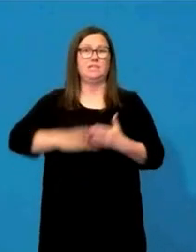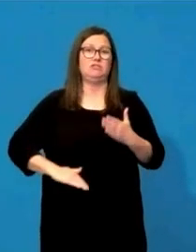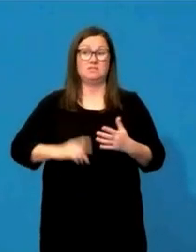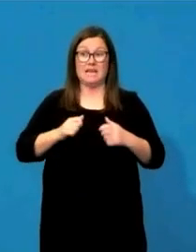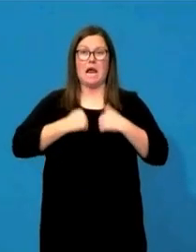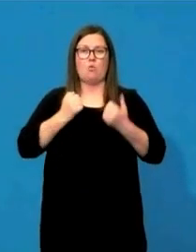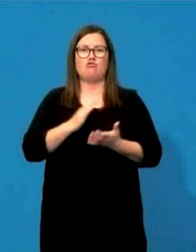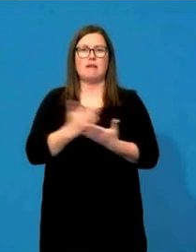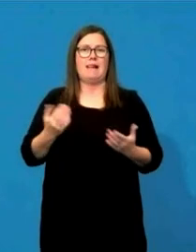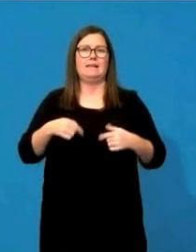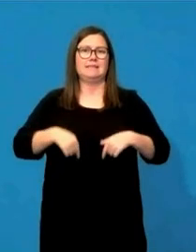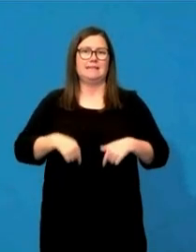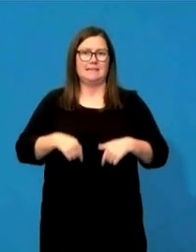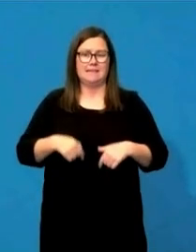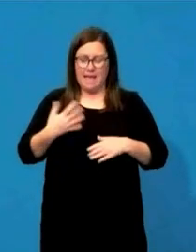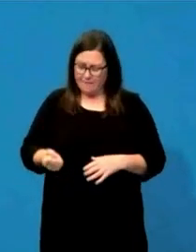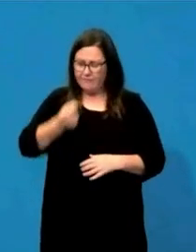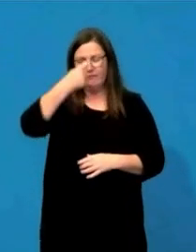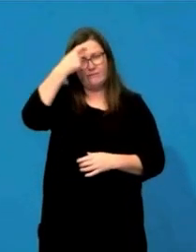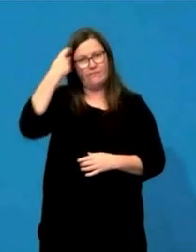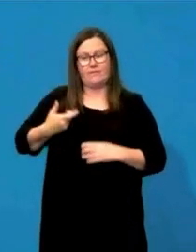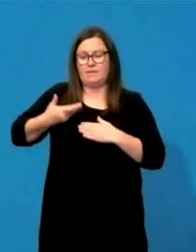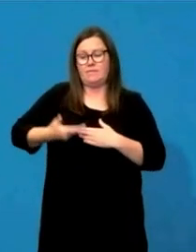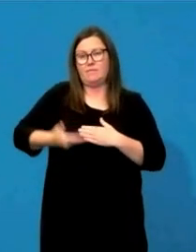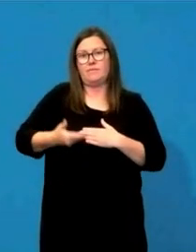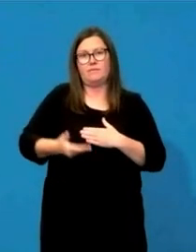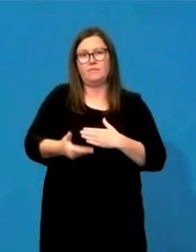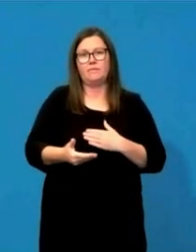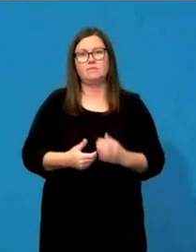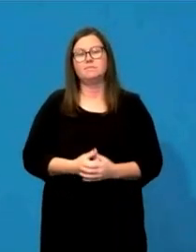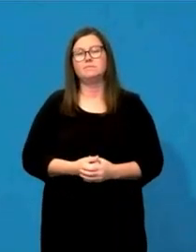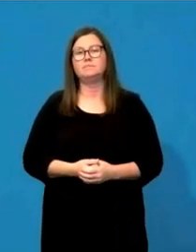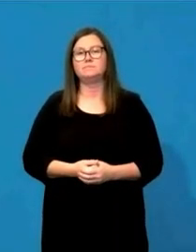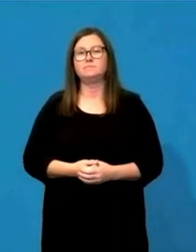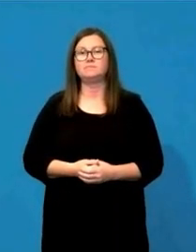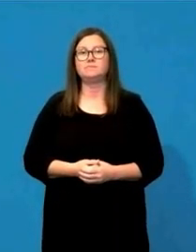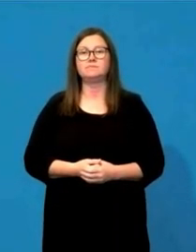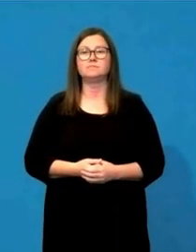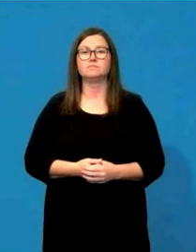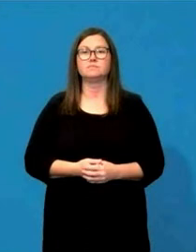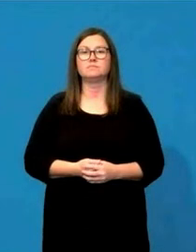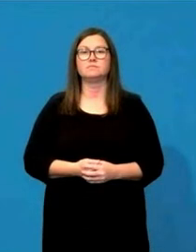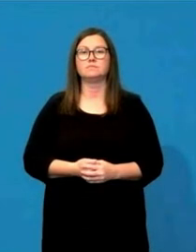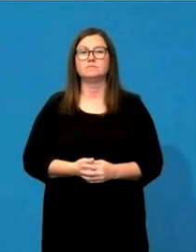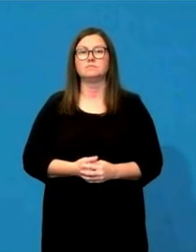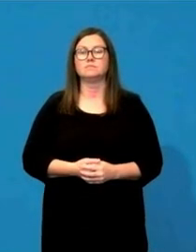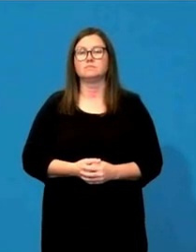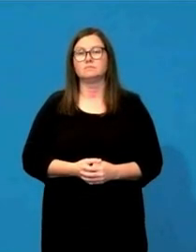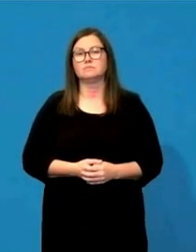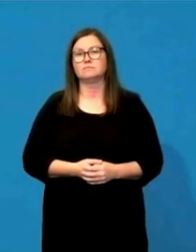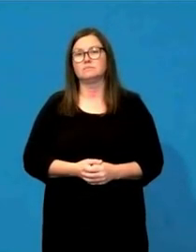And it stops you from being able to - being able to